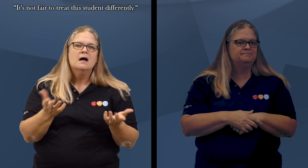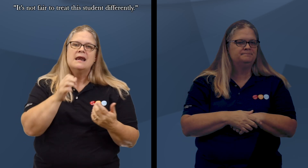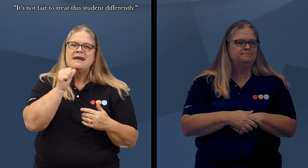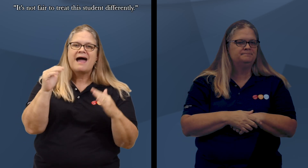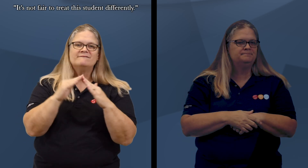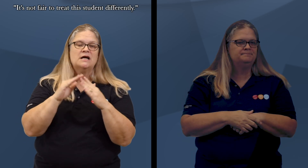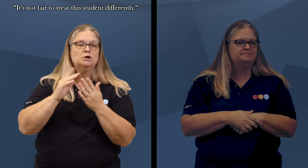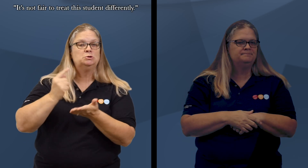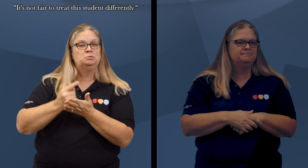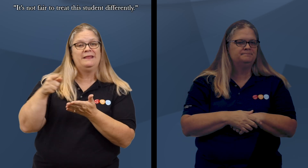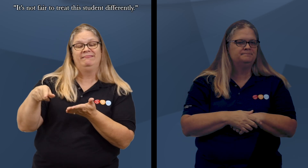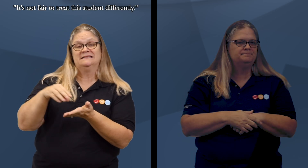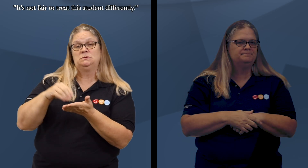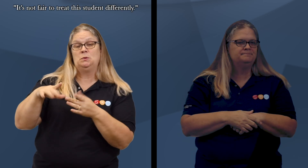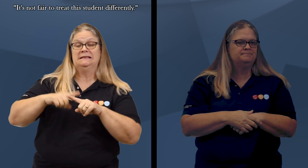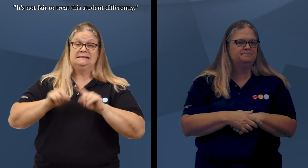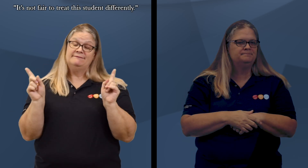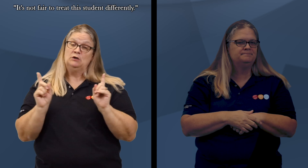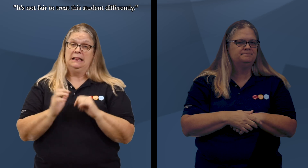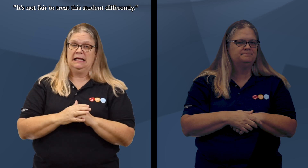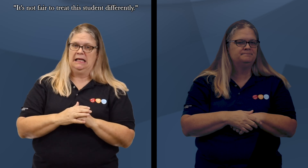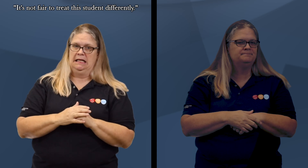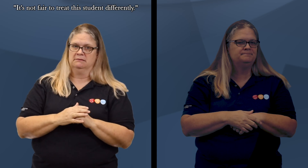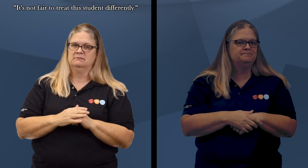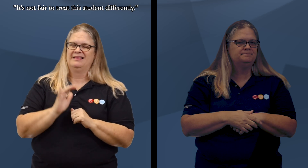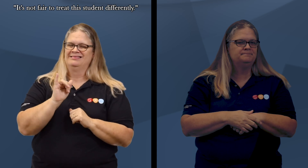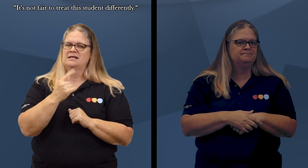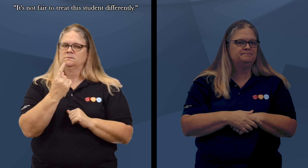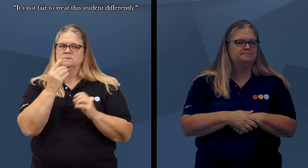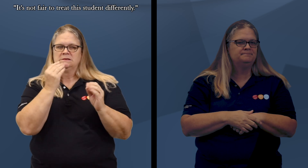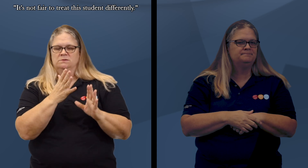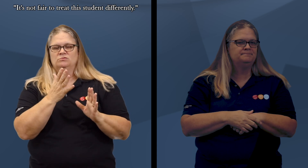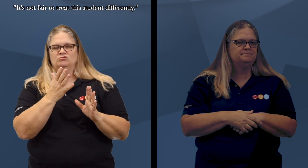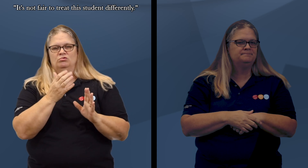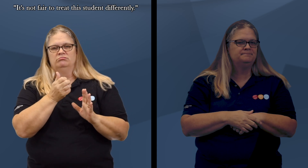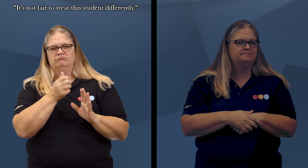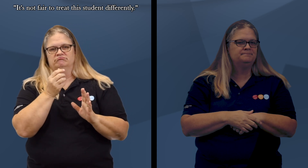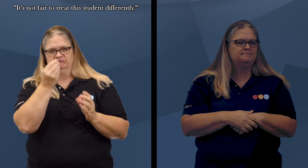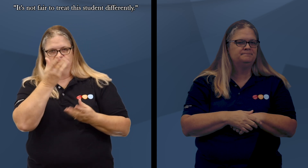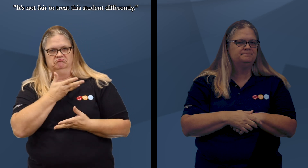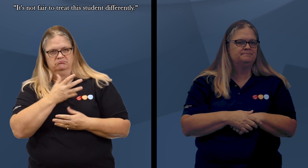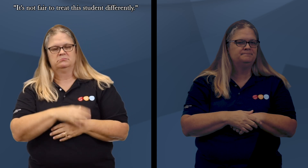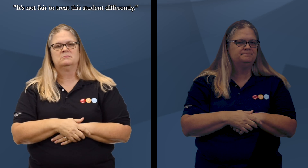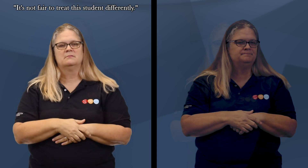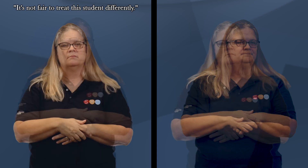"It's not fair to treat the student differently." That's something that one teacher told me previously.